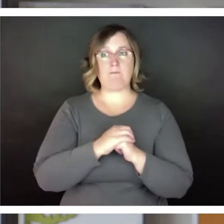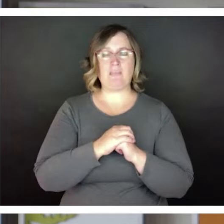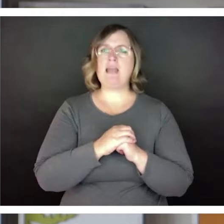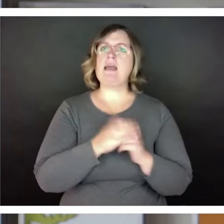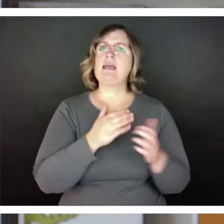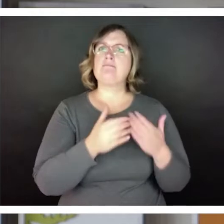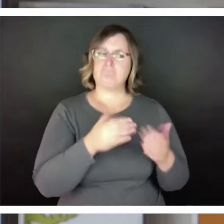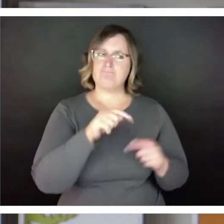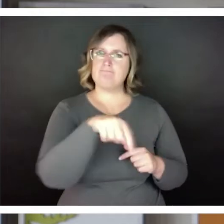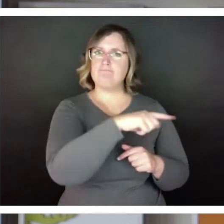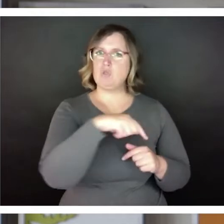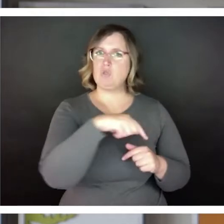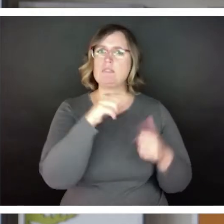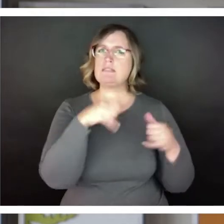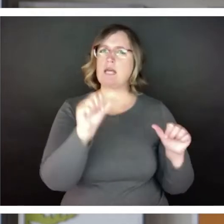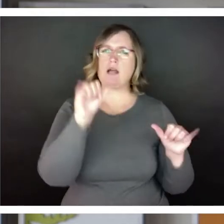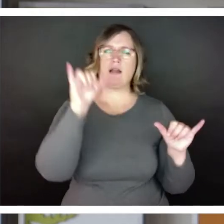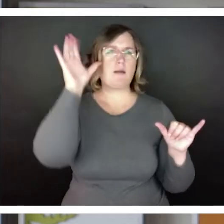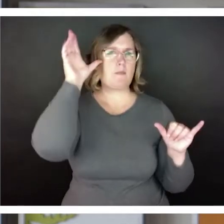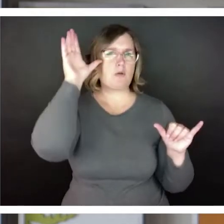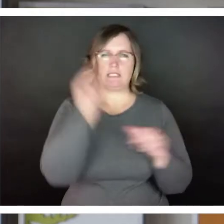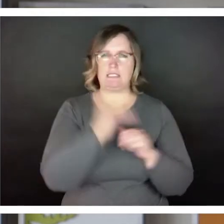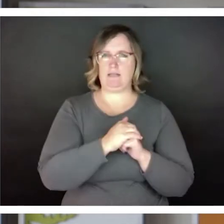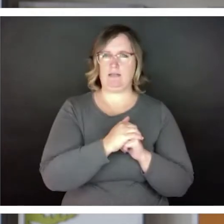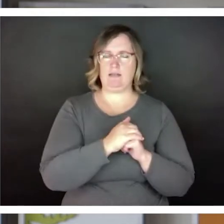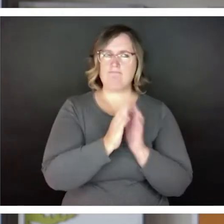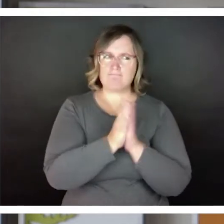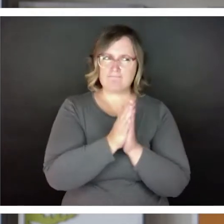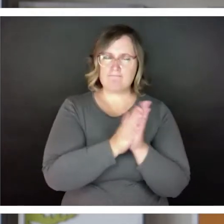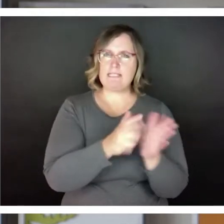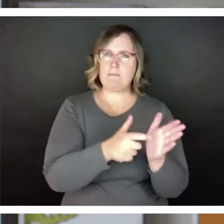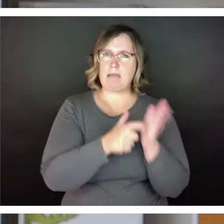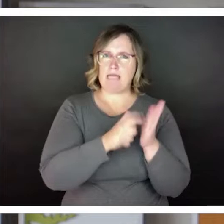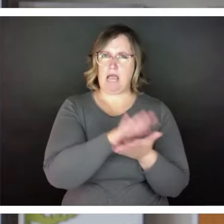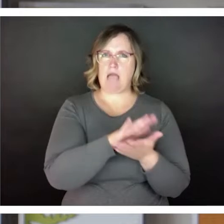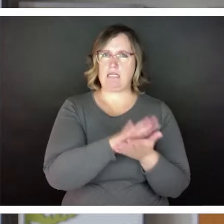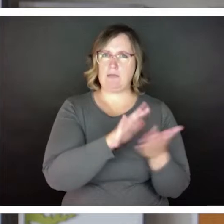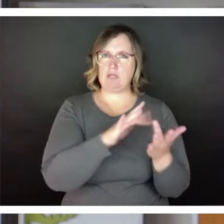persisted, completing a rigorous and demanding academic journey. Well done.